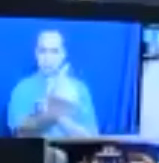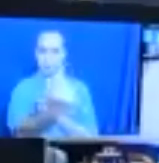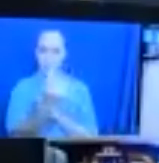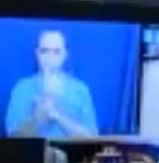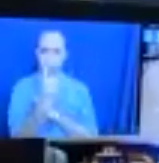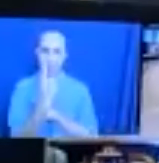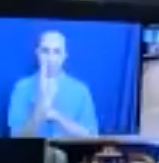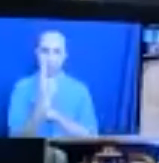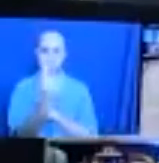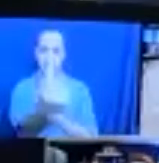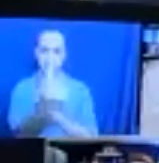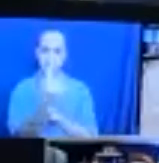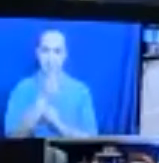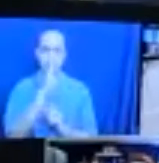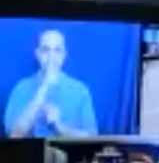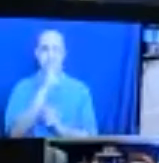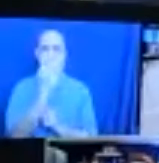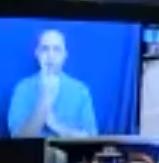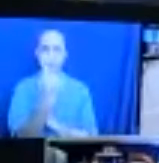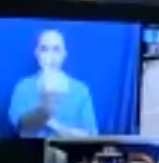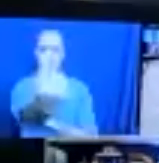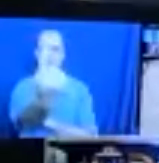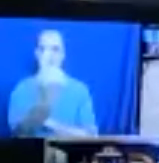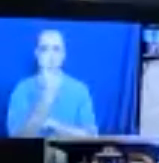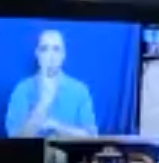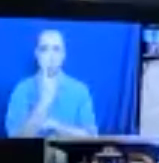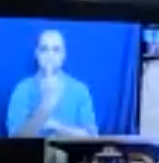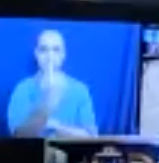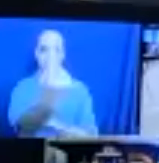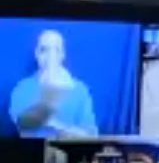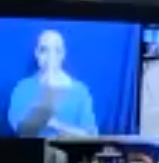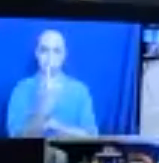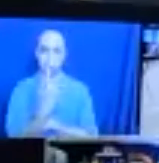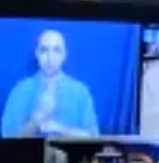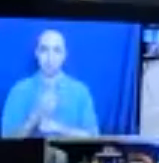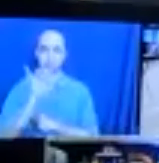STRING.